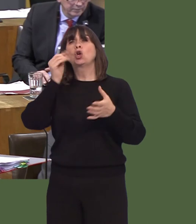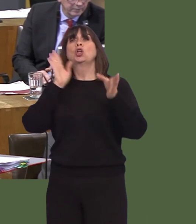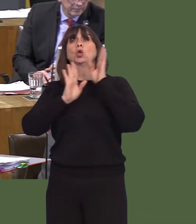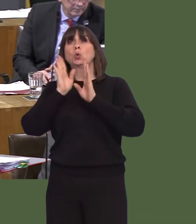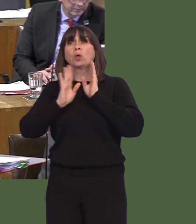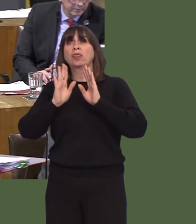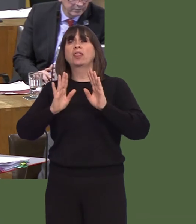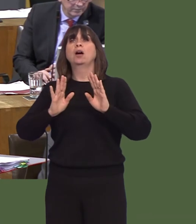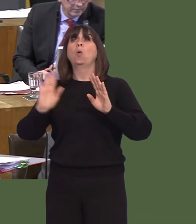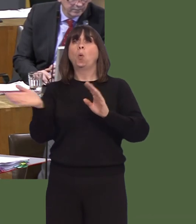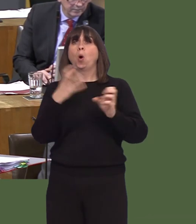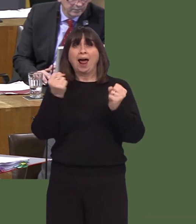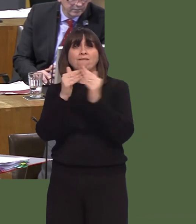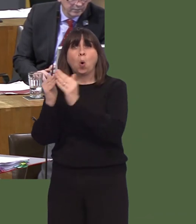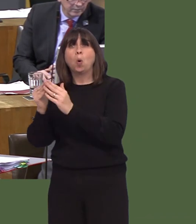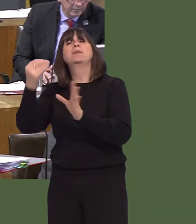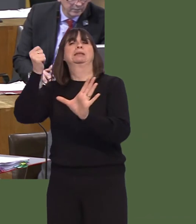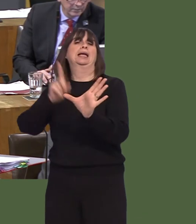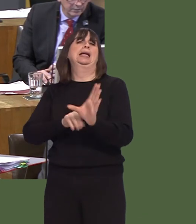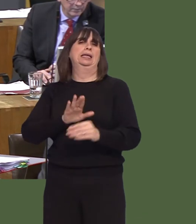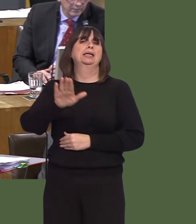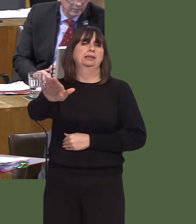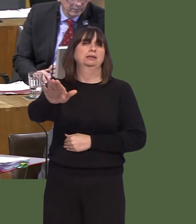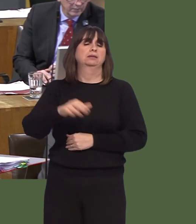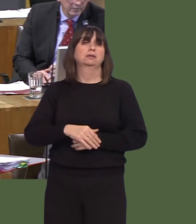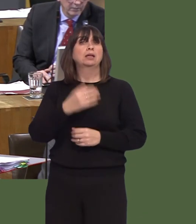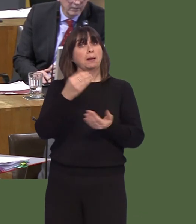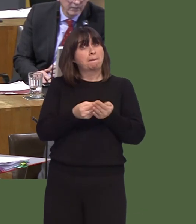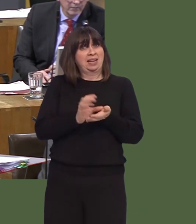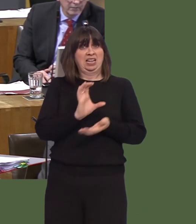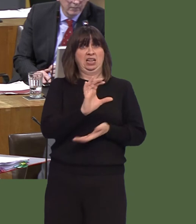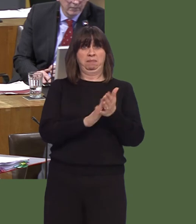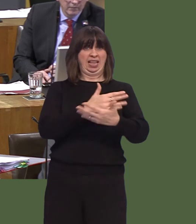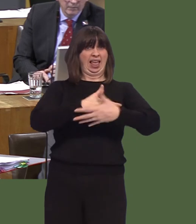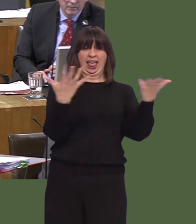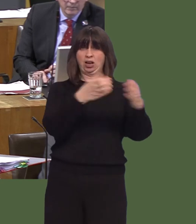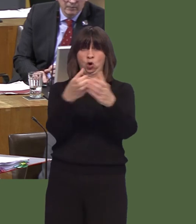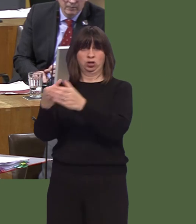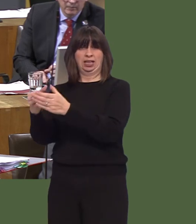As far as the money is concerned, it will be available to any organisation that is able